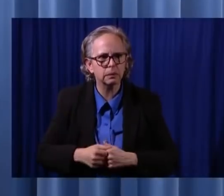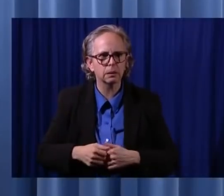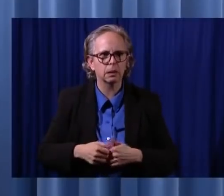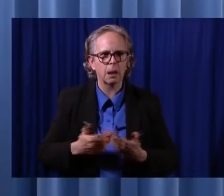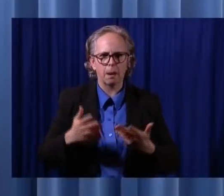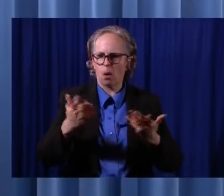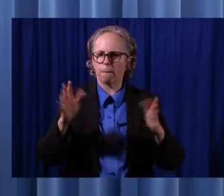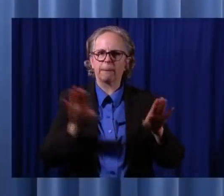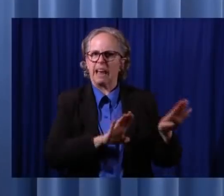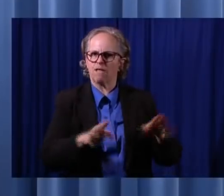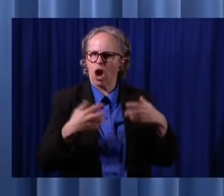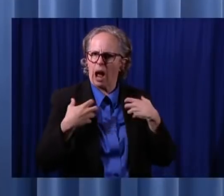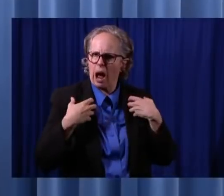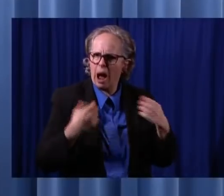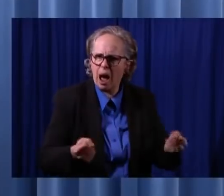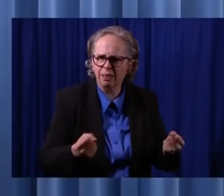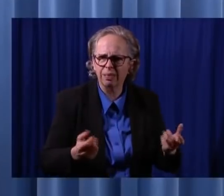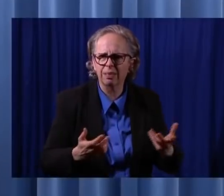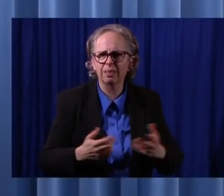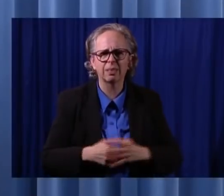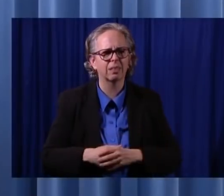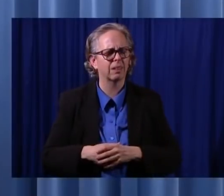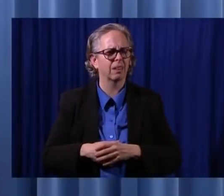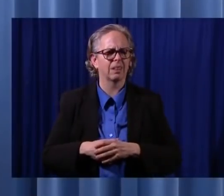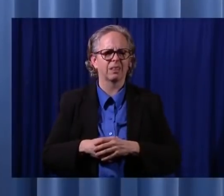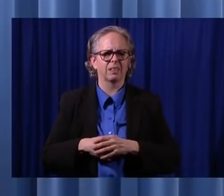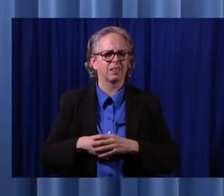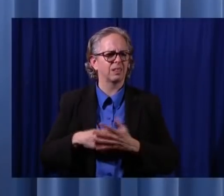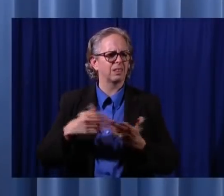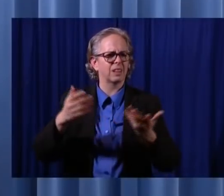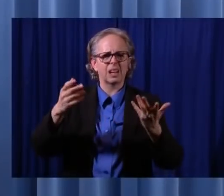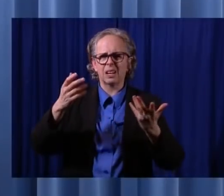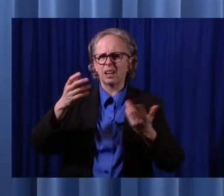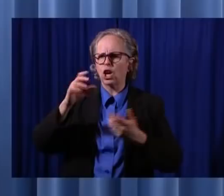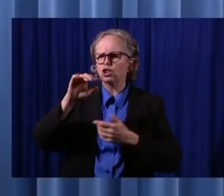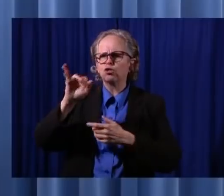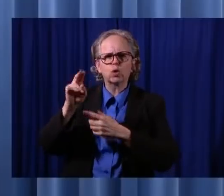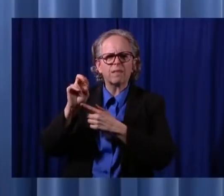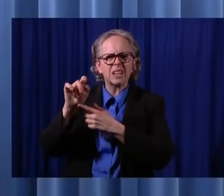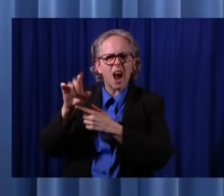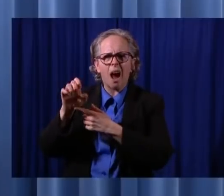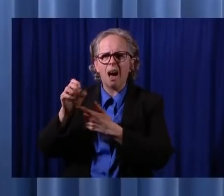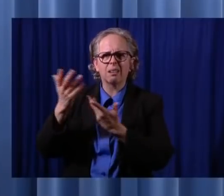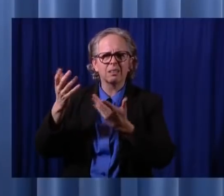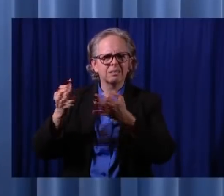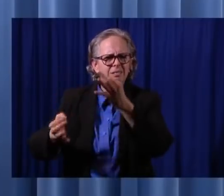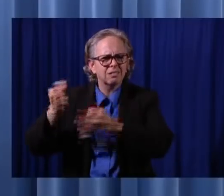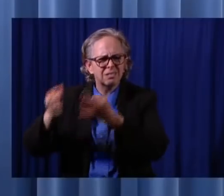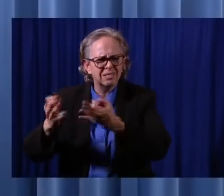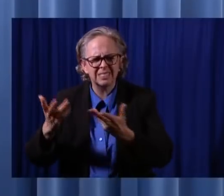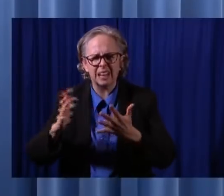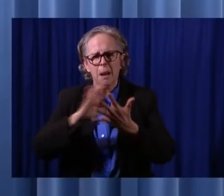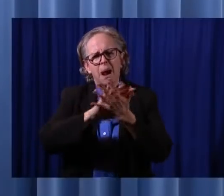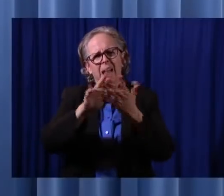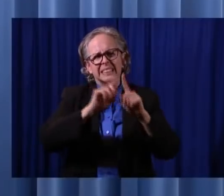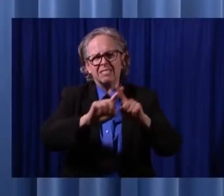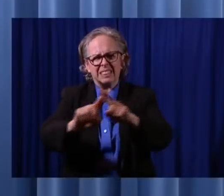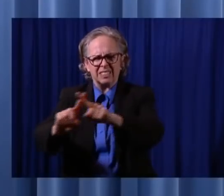CHILDREN FIRST COUNSEL THESE LOCAL COUNCILS SERVE SOME OF OF OHIO'S MOST VULNERABLE CHILDREN WHO LOST NEED SERVICES FROM